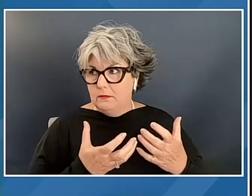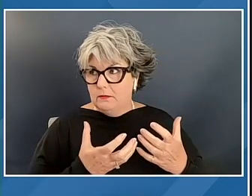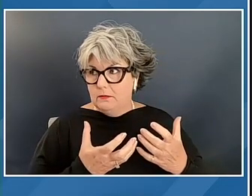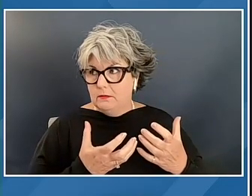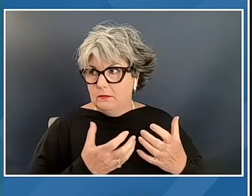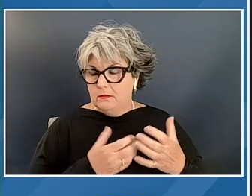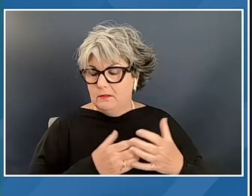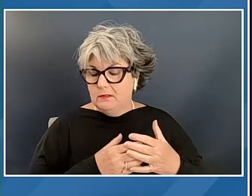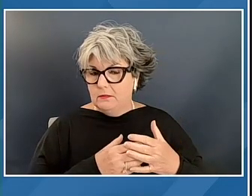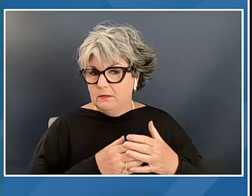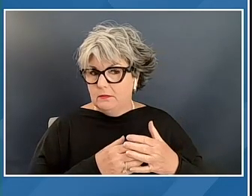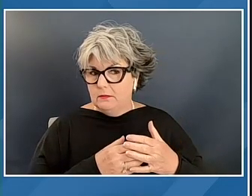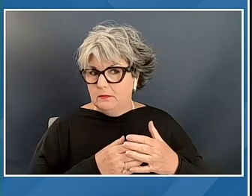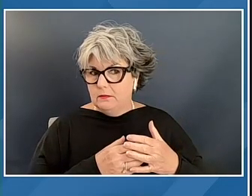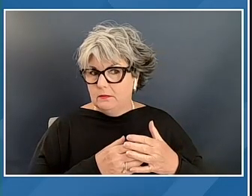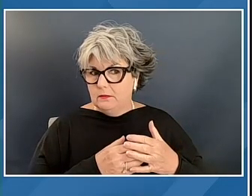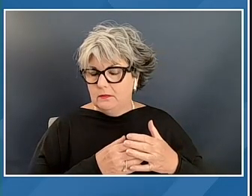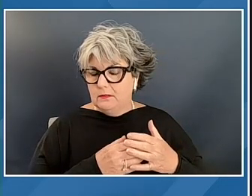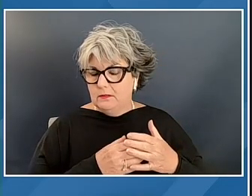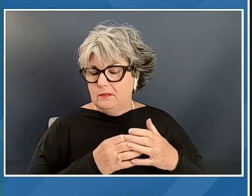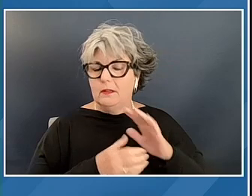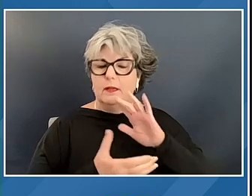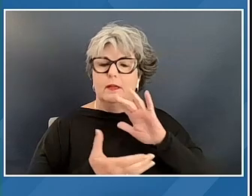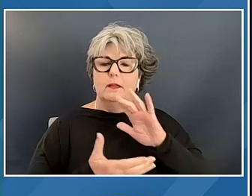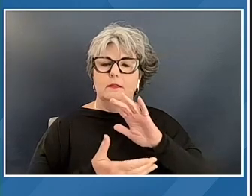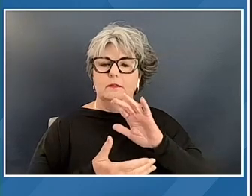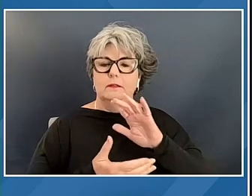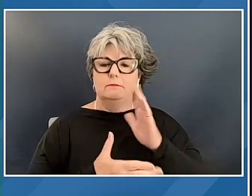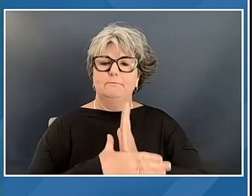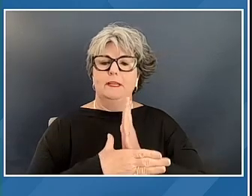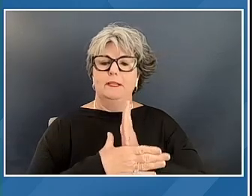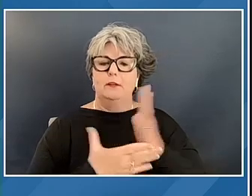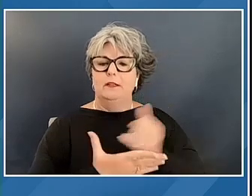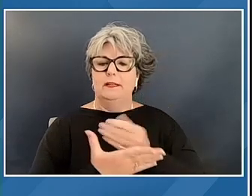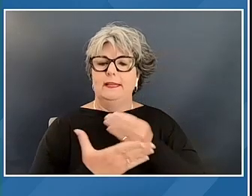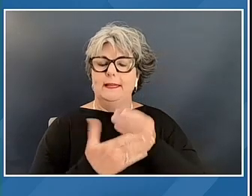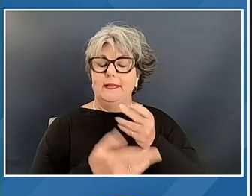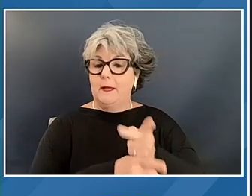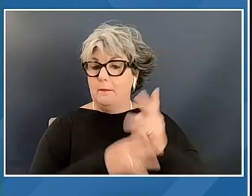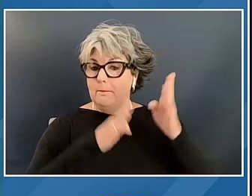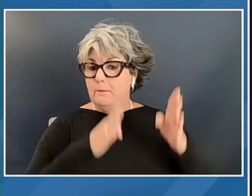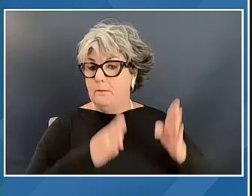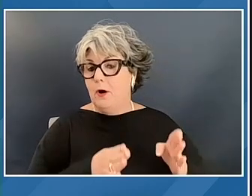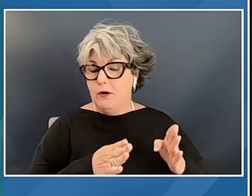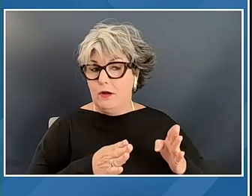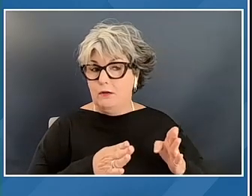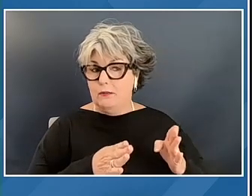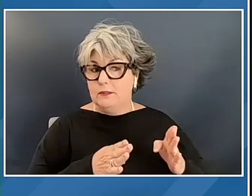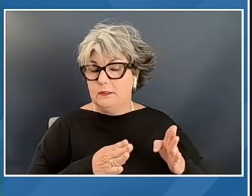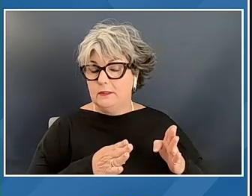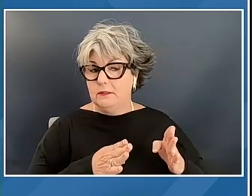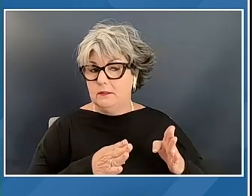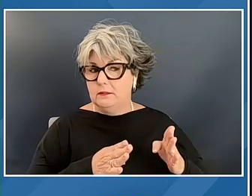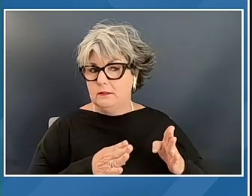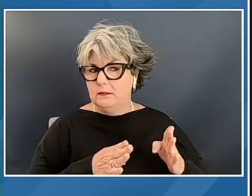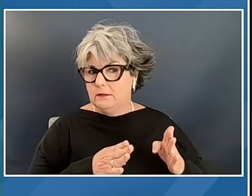representing middle income borrowers. May I see a show of thumbs on that?